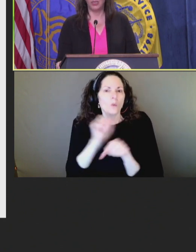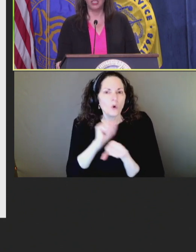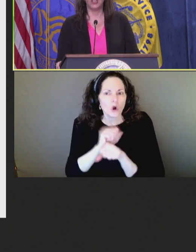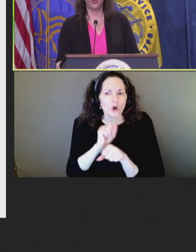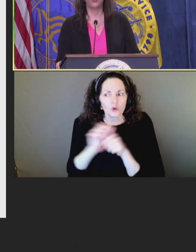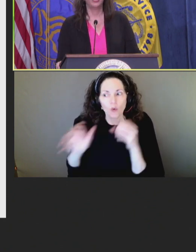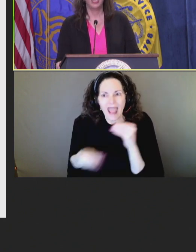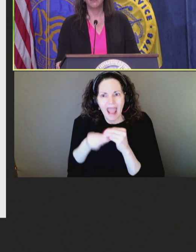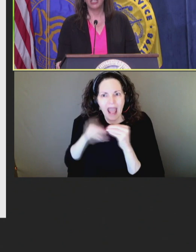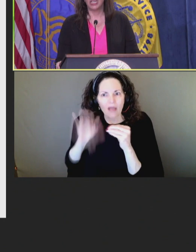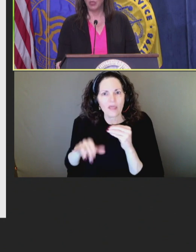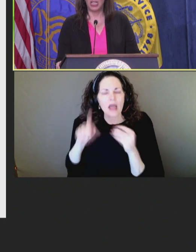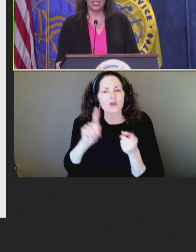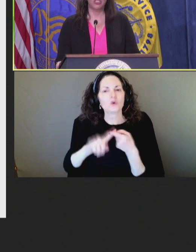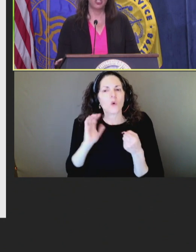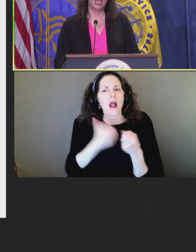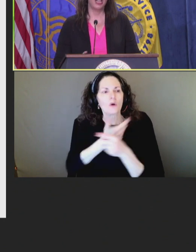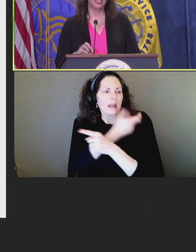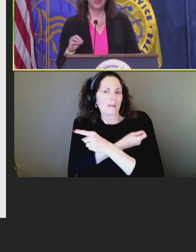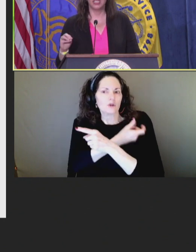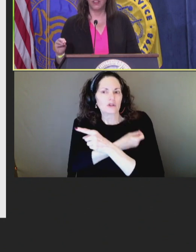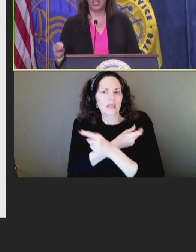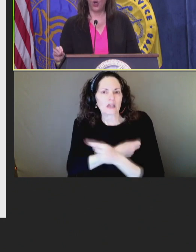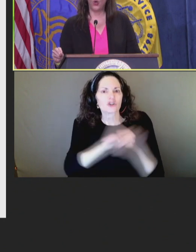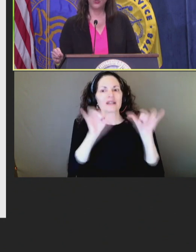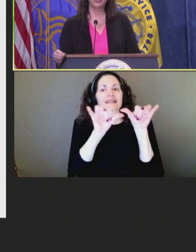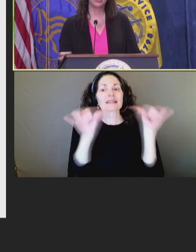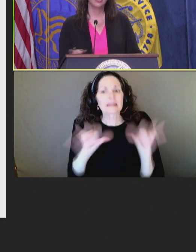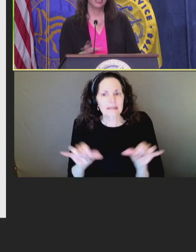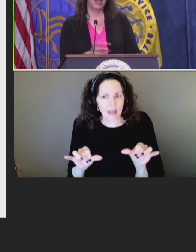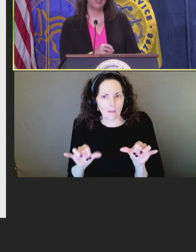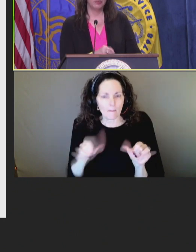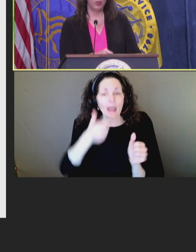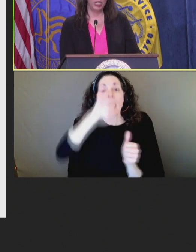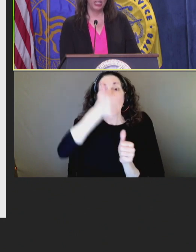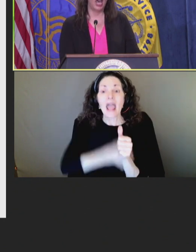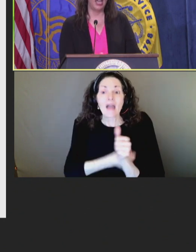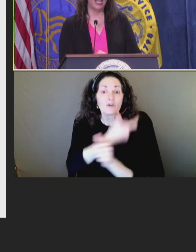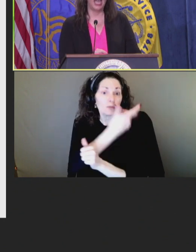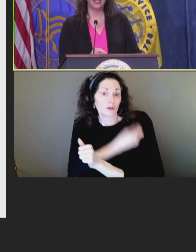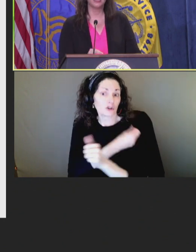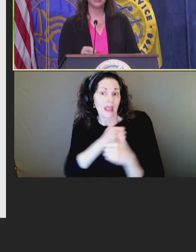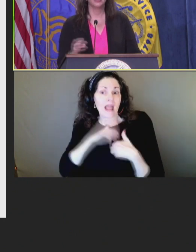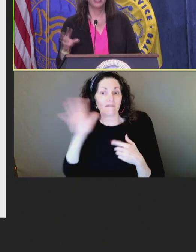And so, every immunization has specific codes that have to be put in the IIS. And